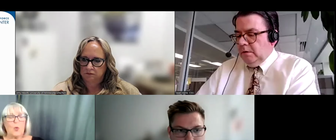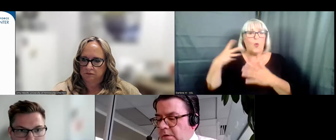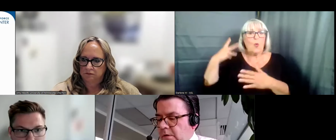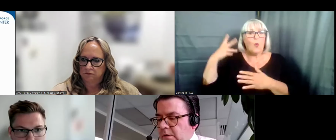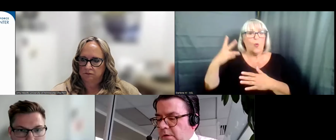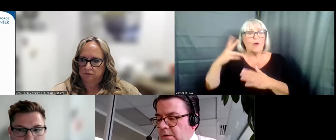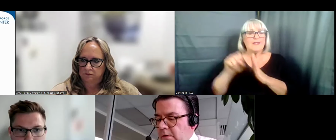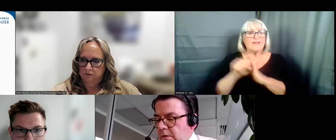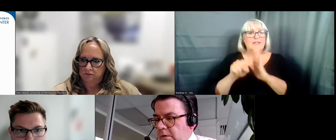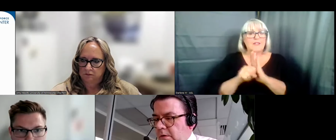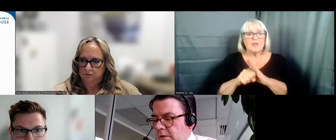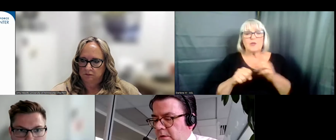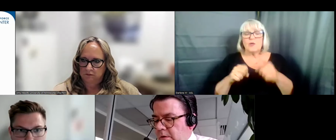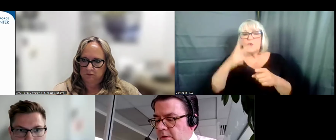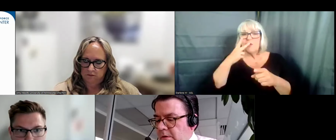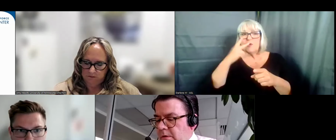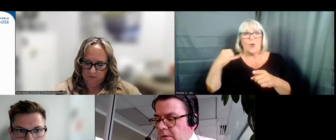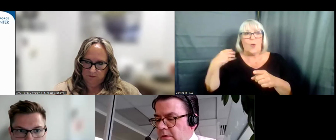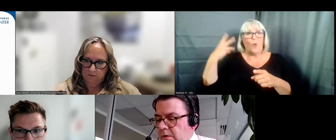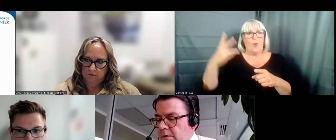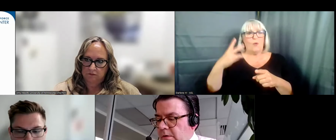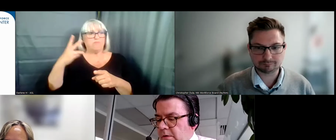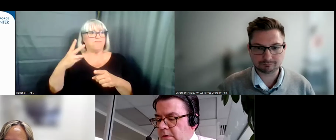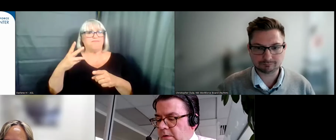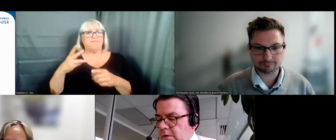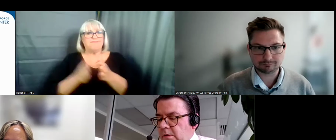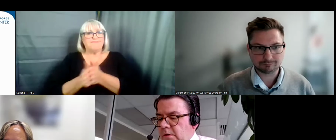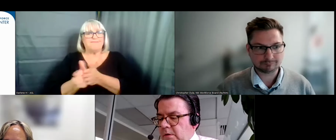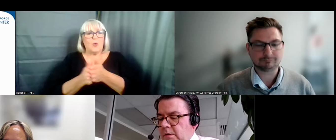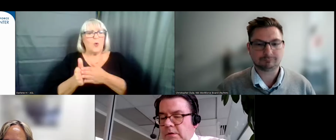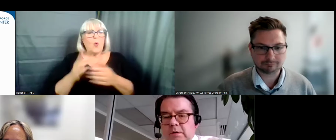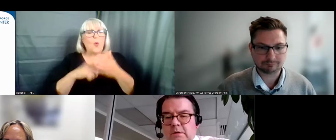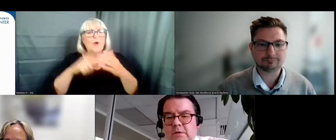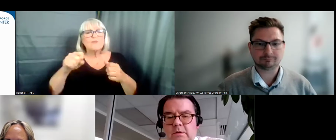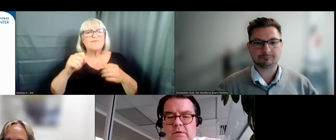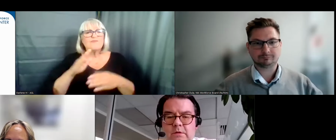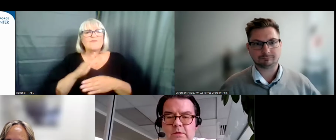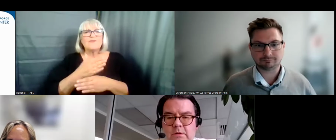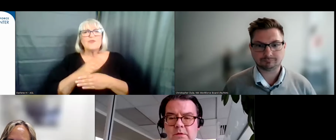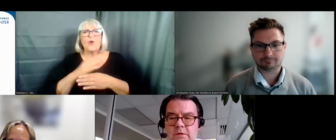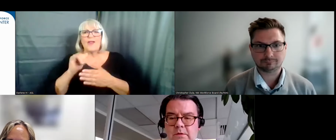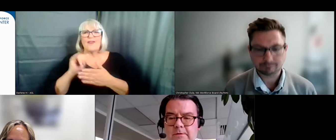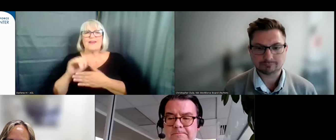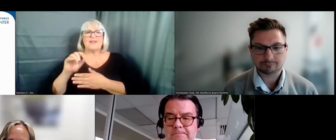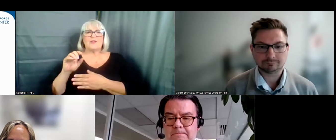So, to capitalize on Washington's momentum, what can you share about the next iteration of the direct care workforce initiative?